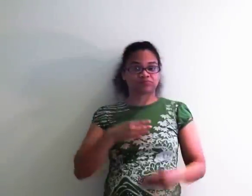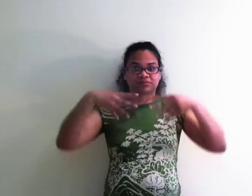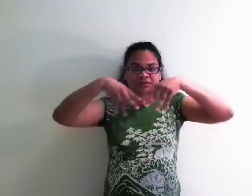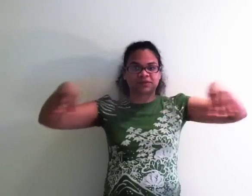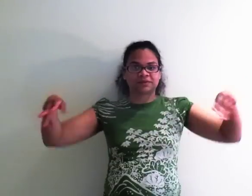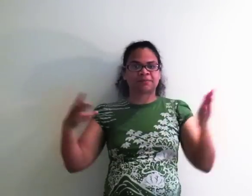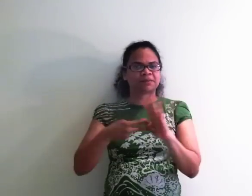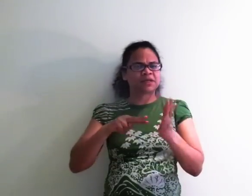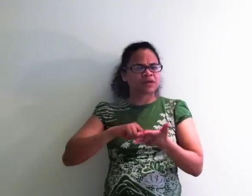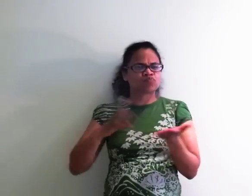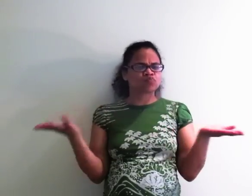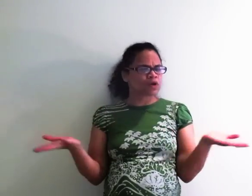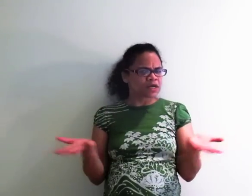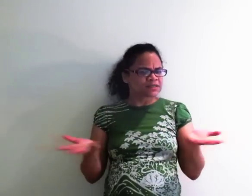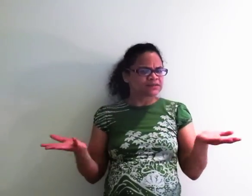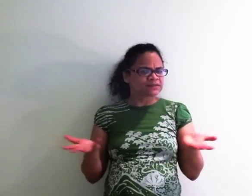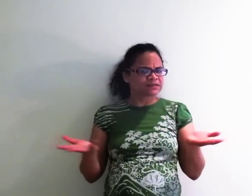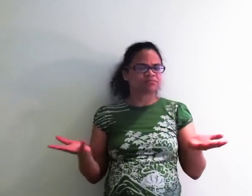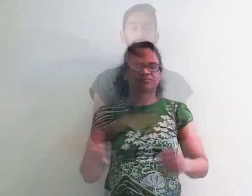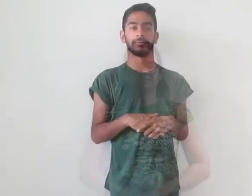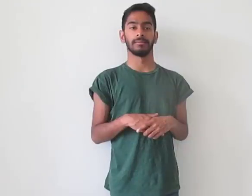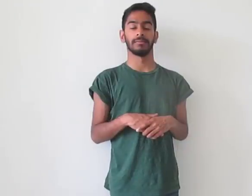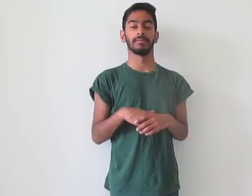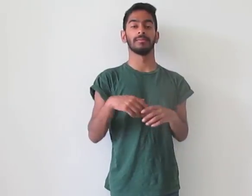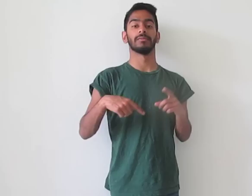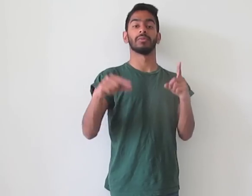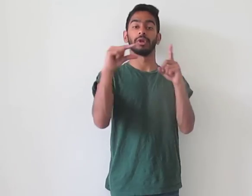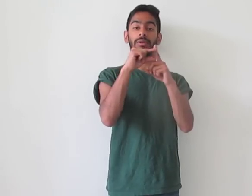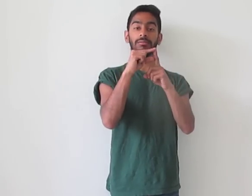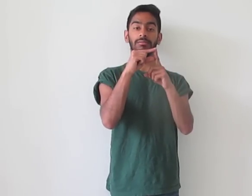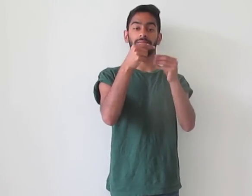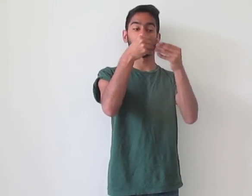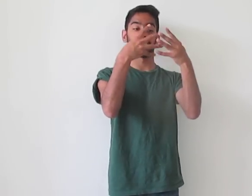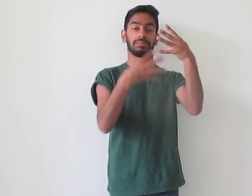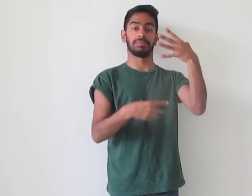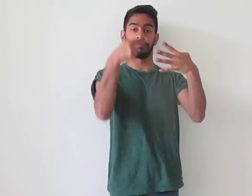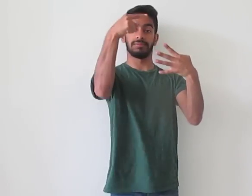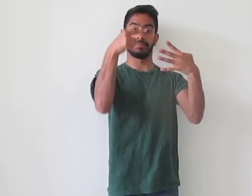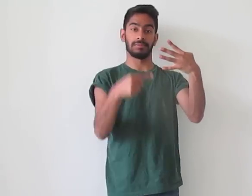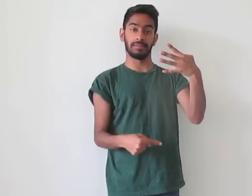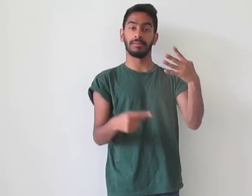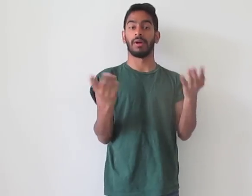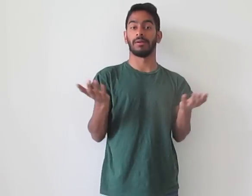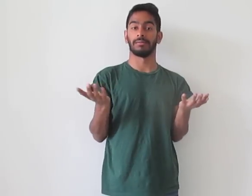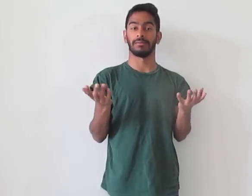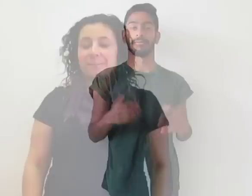WHAT IS THE TRANS UMBRELLA? THESE WORDS INCLUDE..